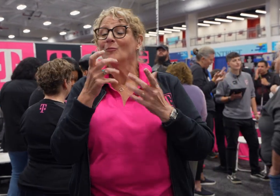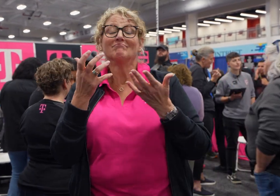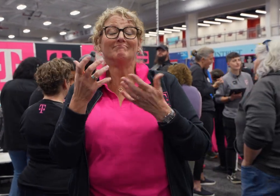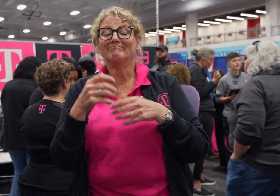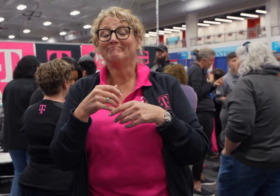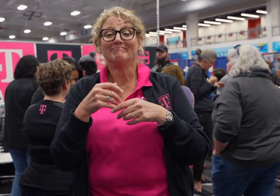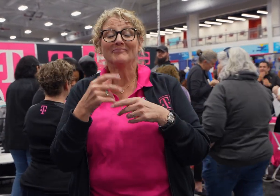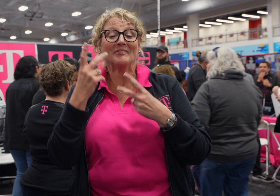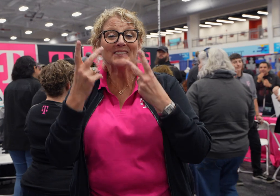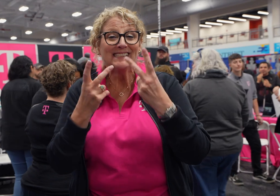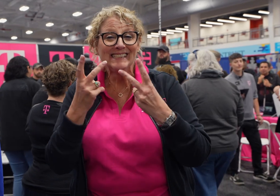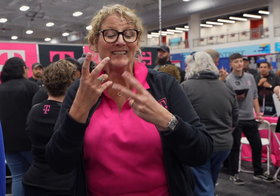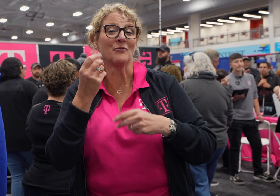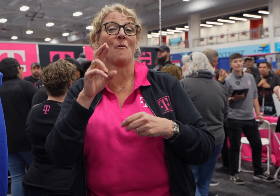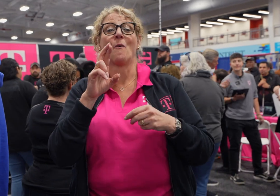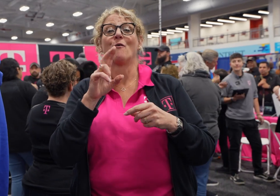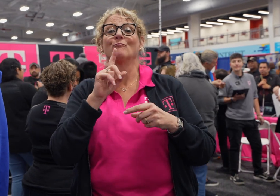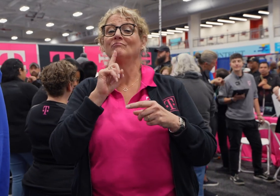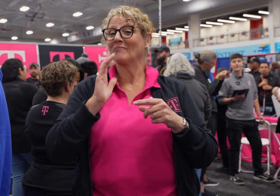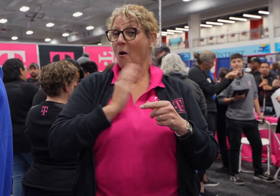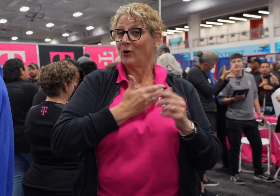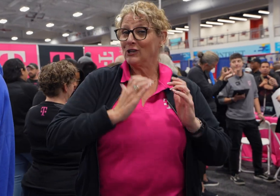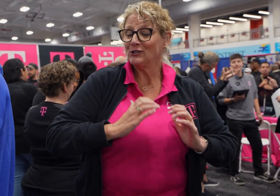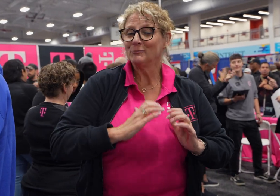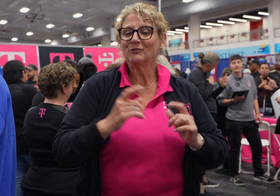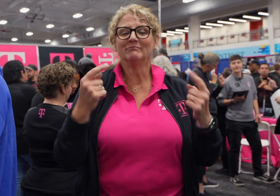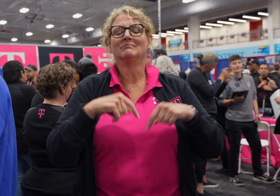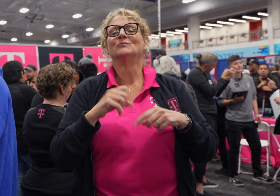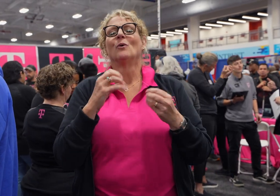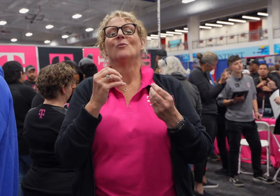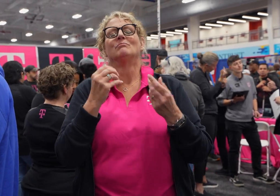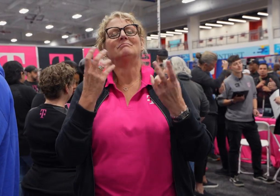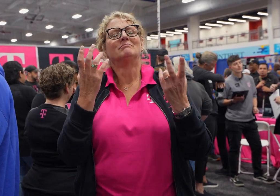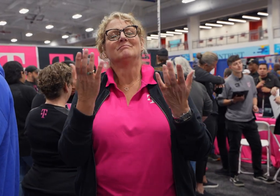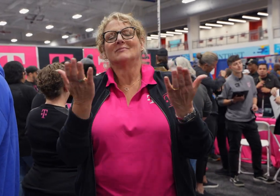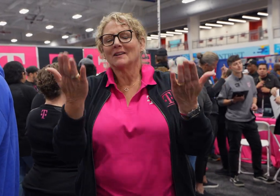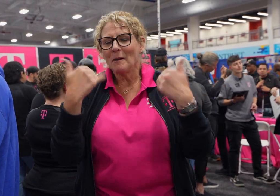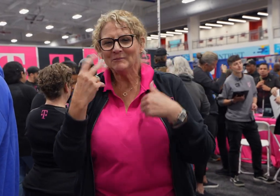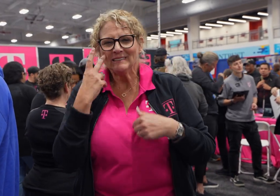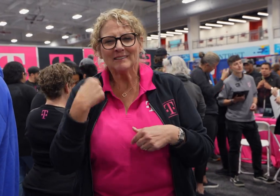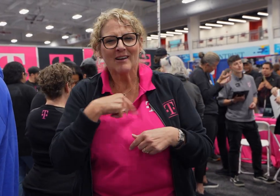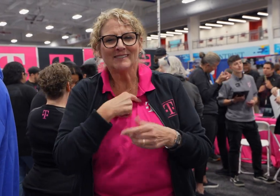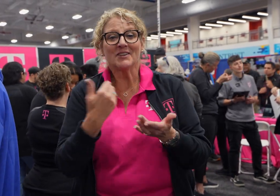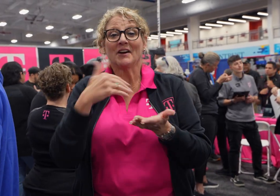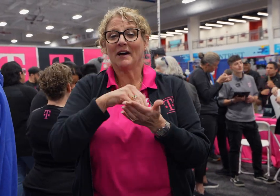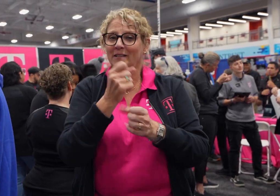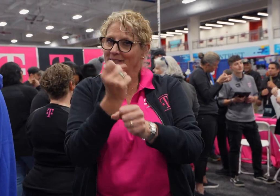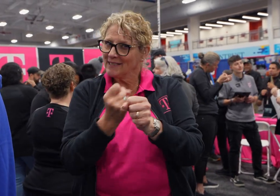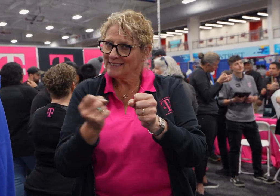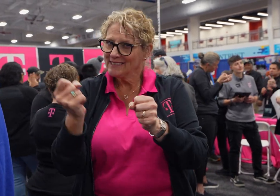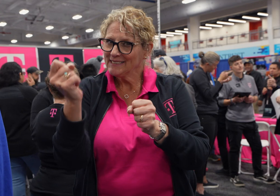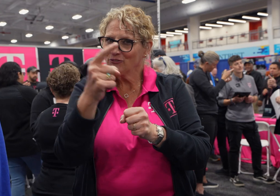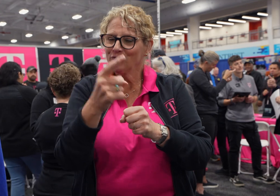whether they're dropping by or they're our customers, it's great. So come see us again next year.